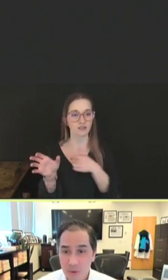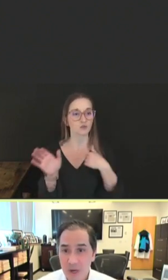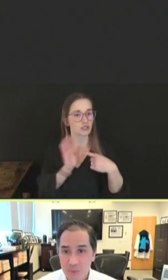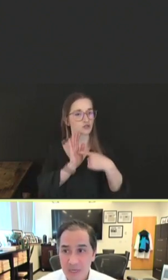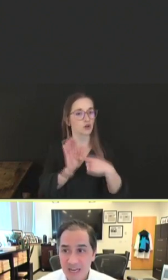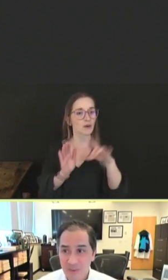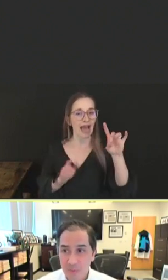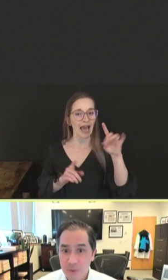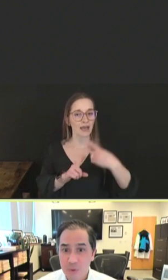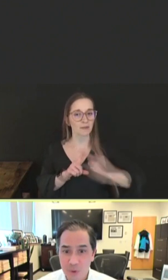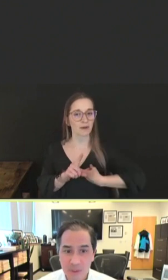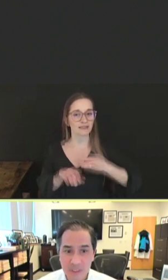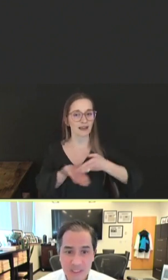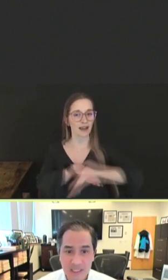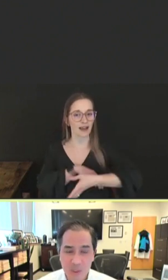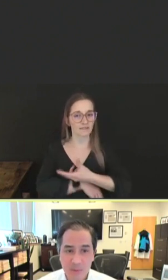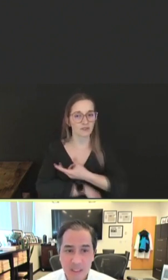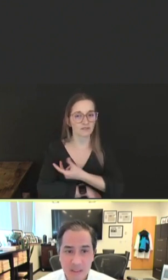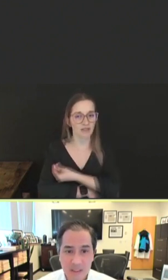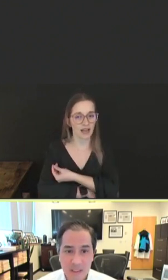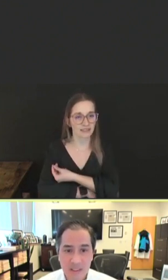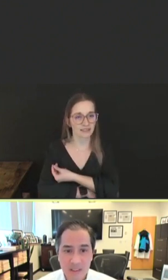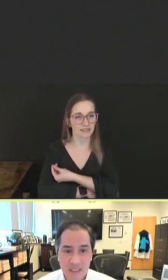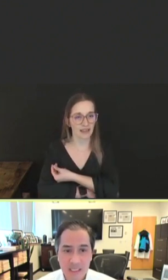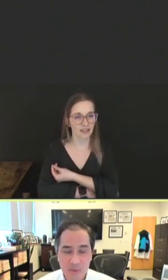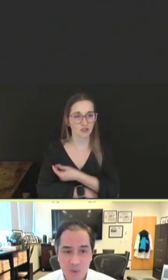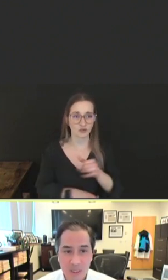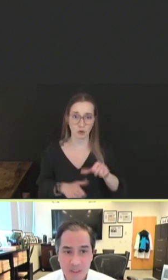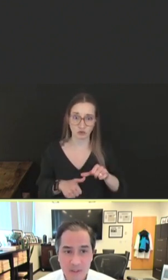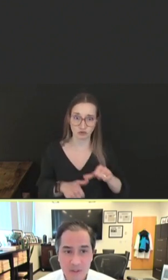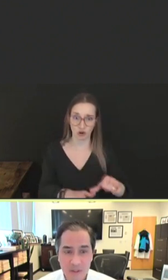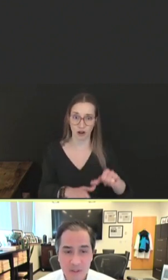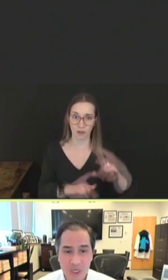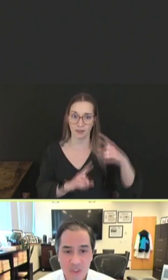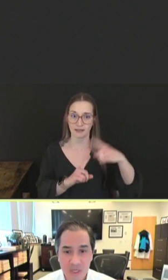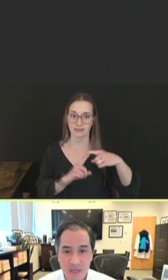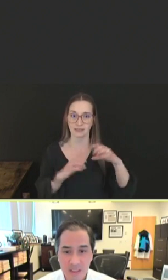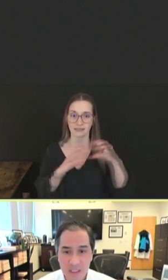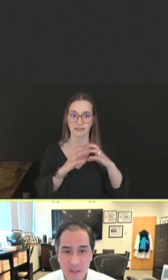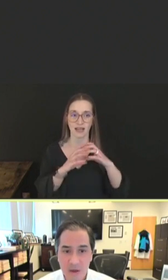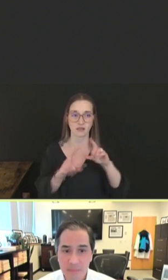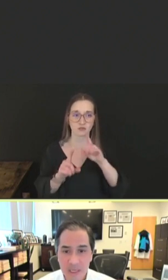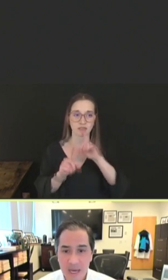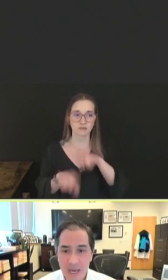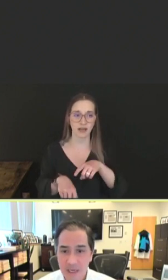cross-reaction, but durable T cell responses. The CD8 responses to the J&J vaccine are a bit higher